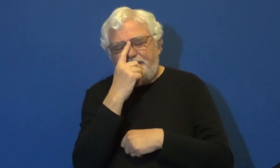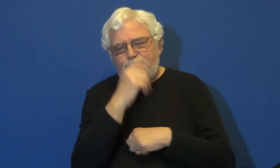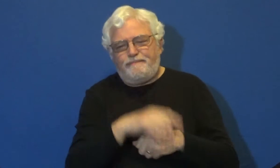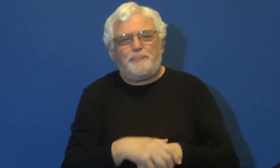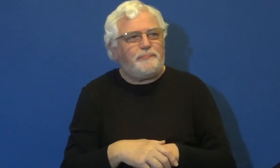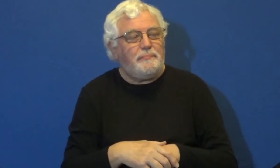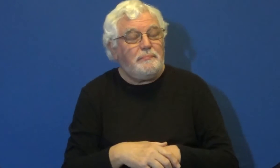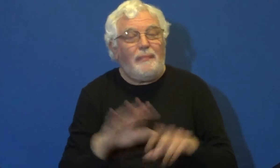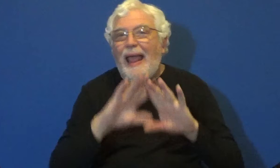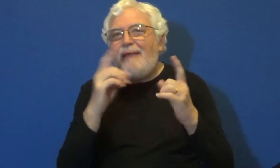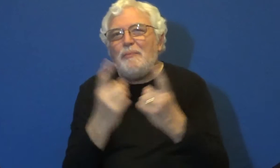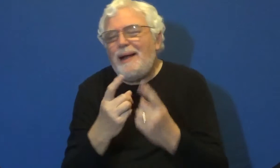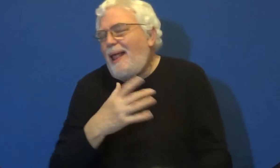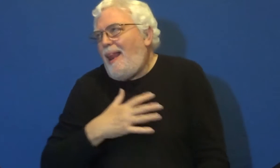Everybody likes a plan B,